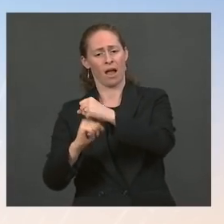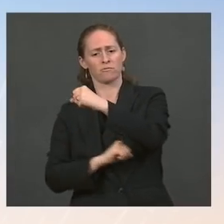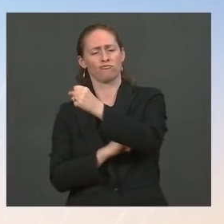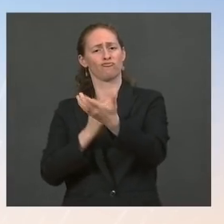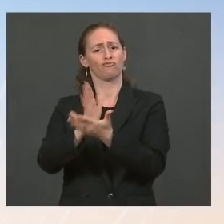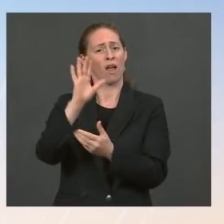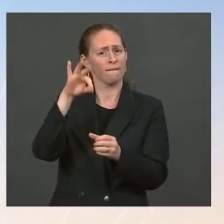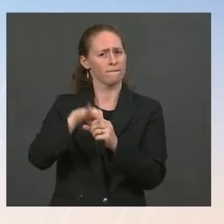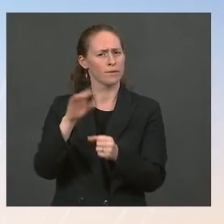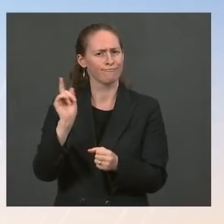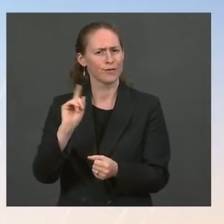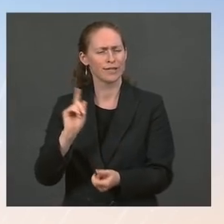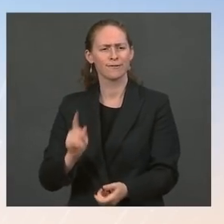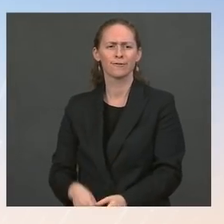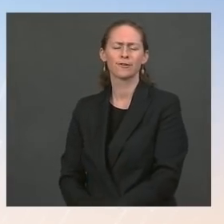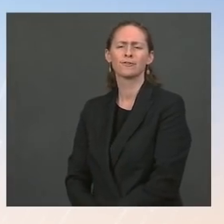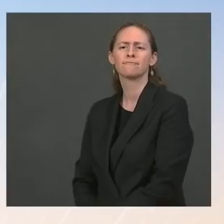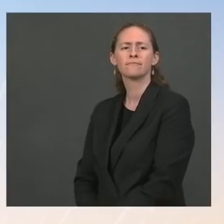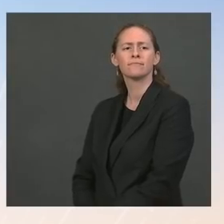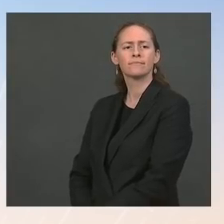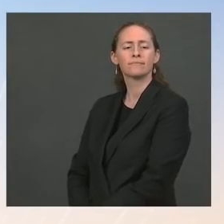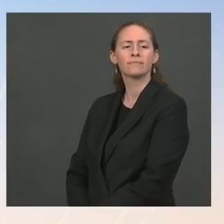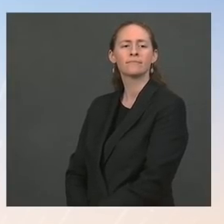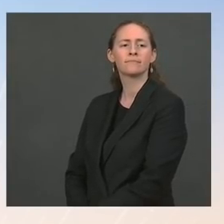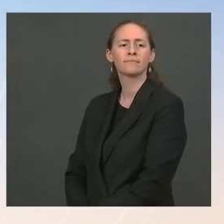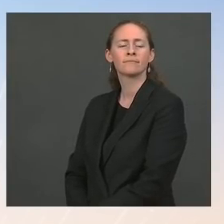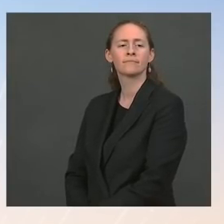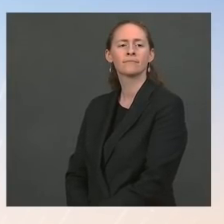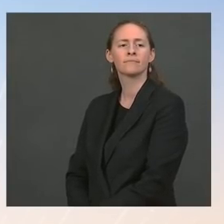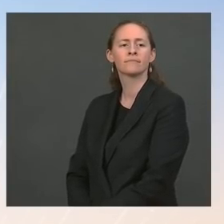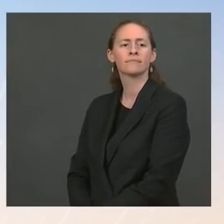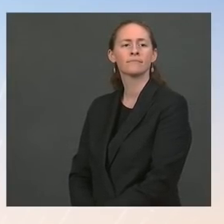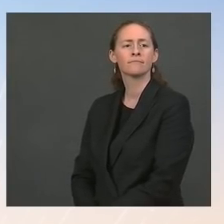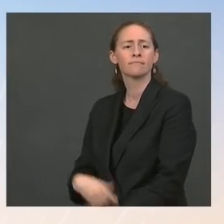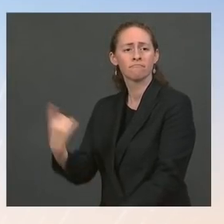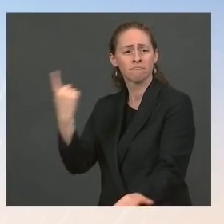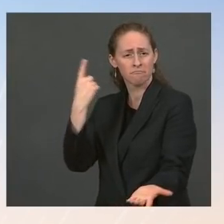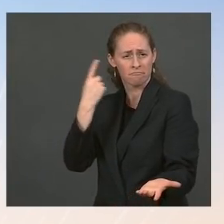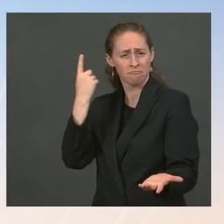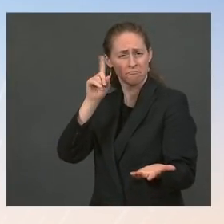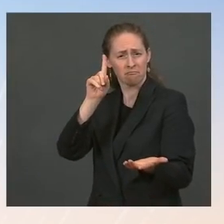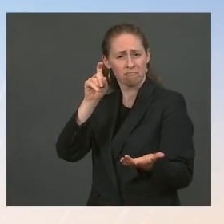between Senators Manchin and Sanders we've seen play out? Ms. Psaki: To mediate the war of words?